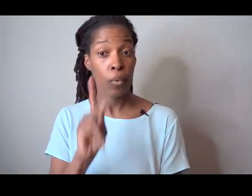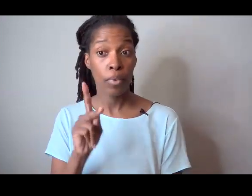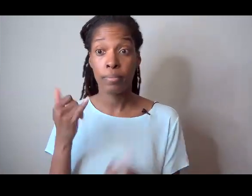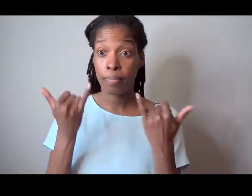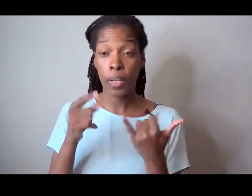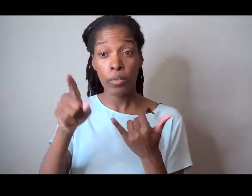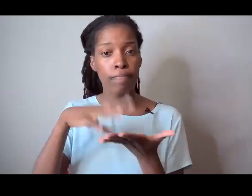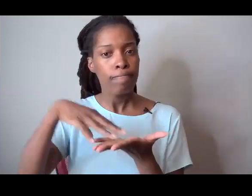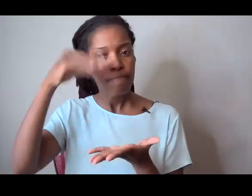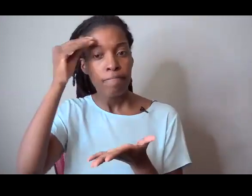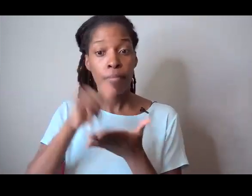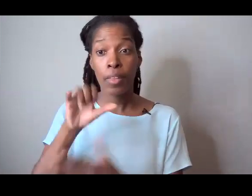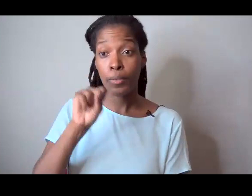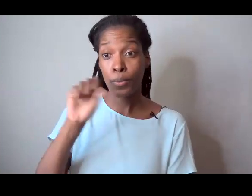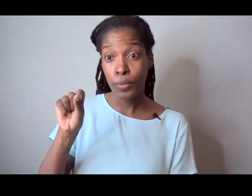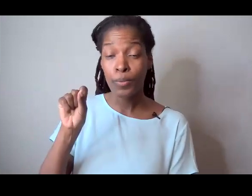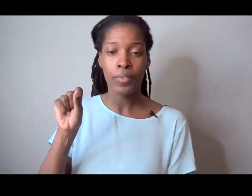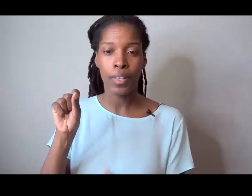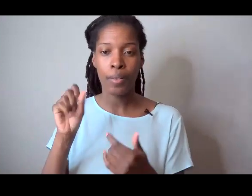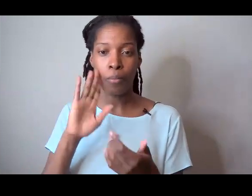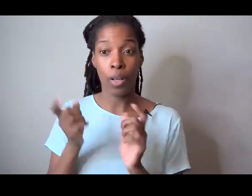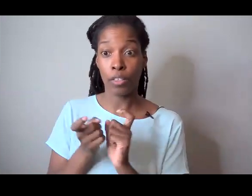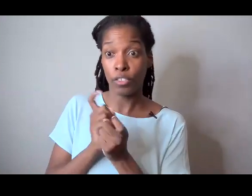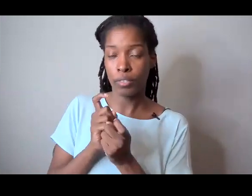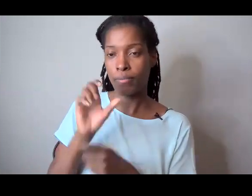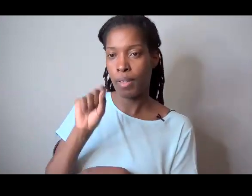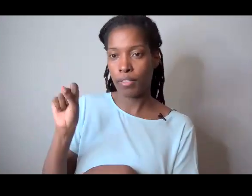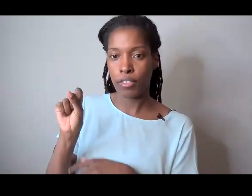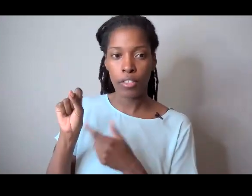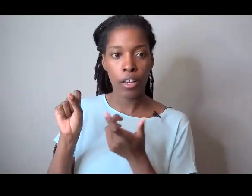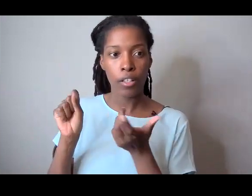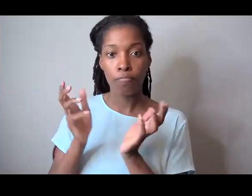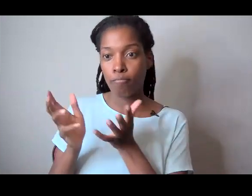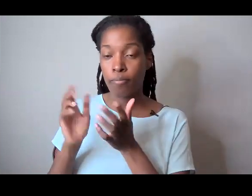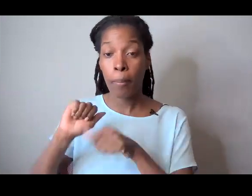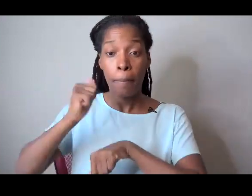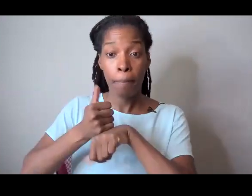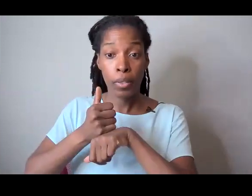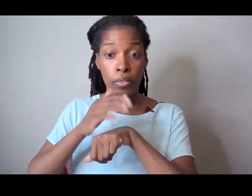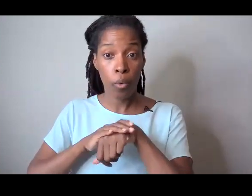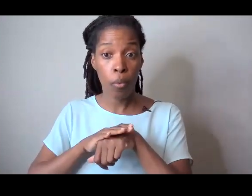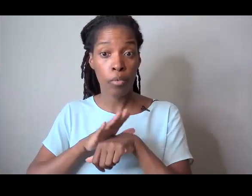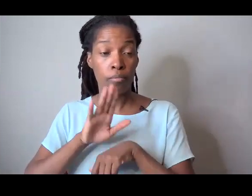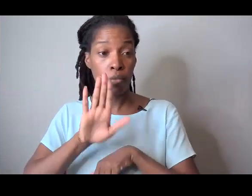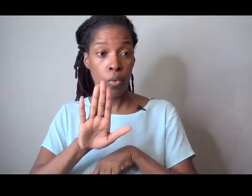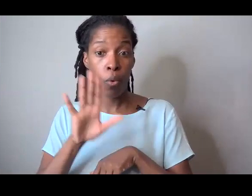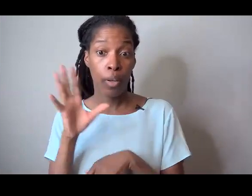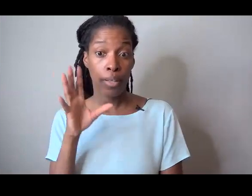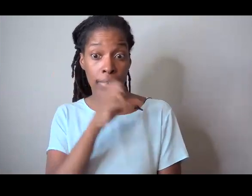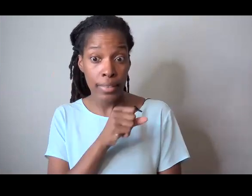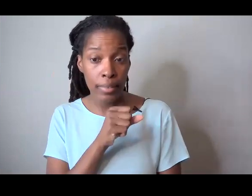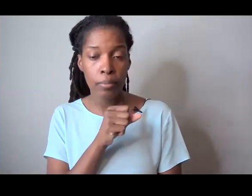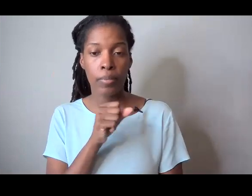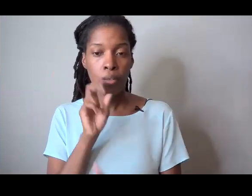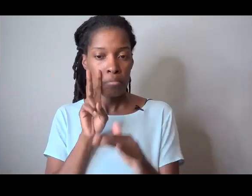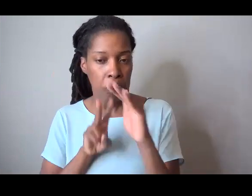social security has a check based on the estimated projected NESE,